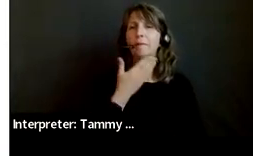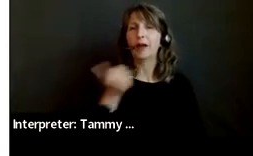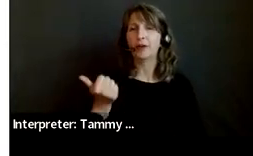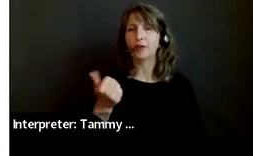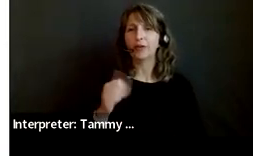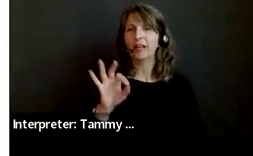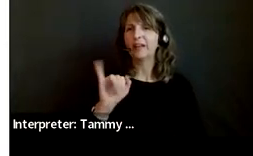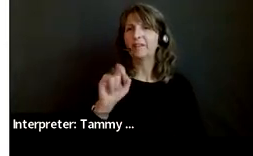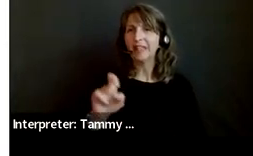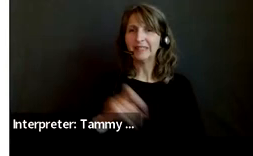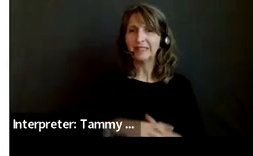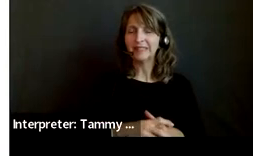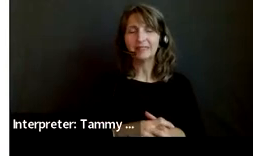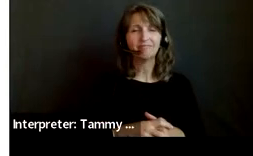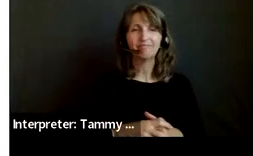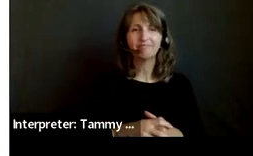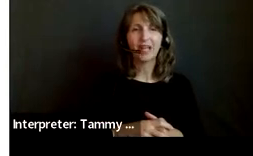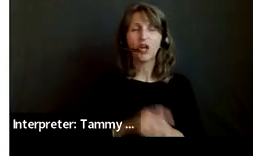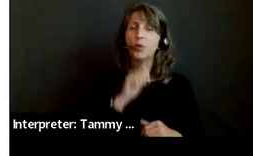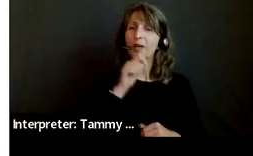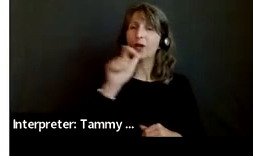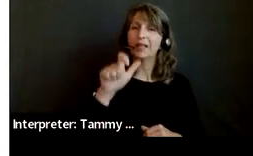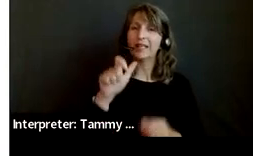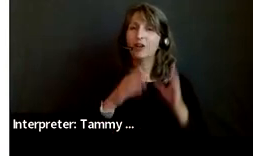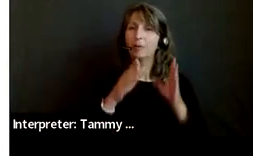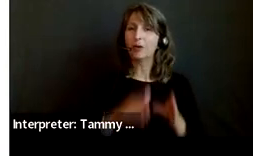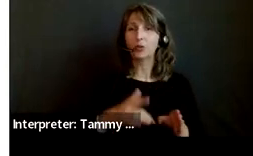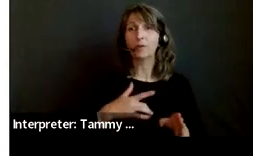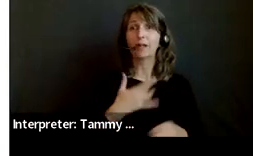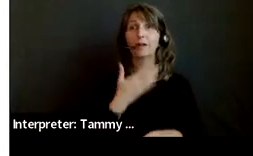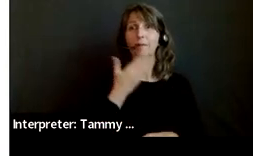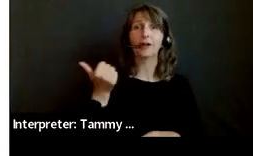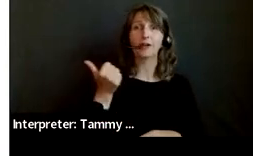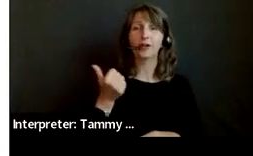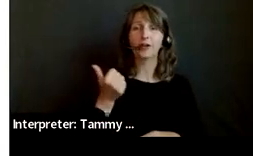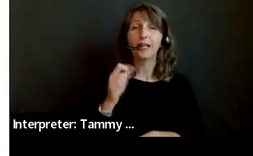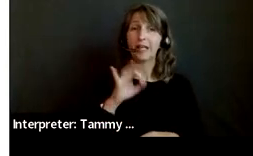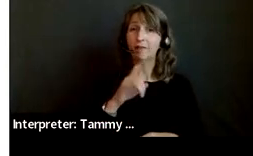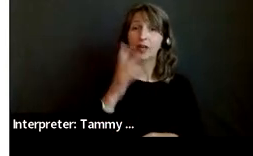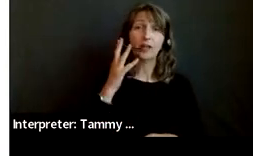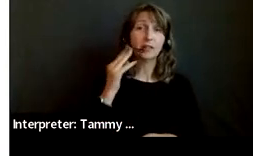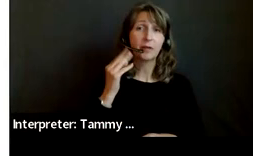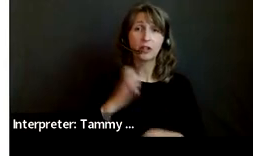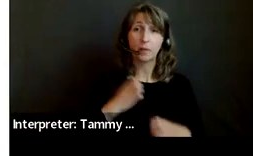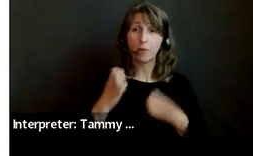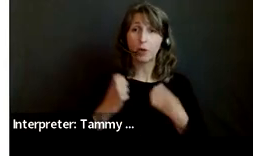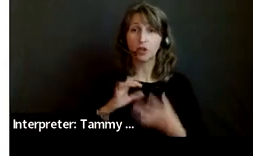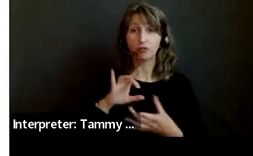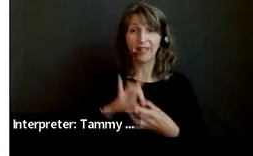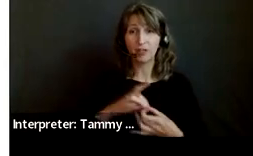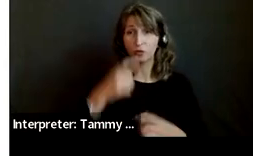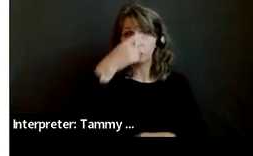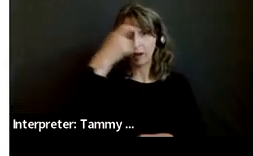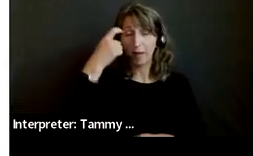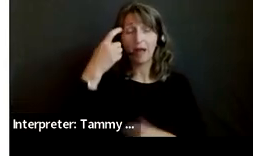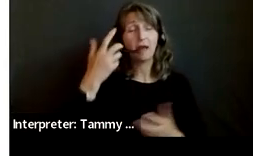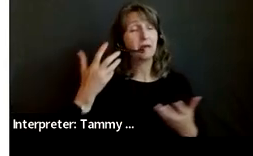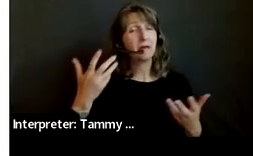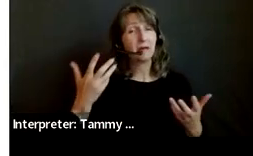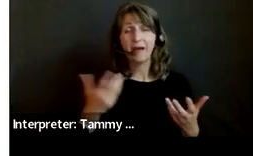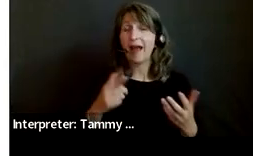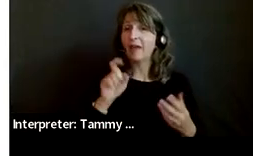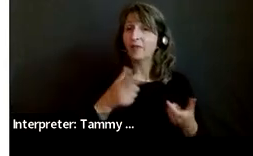We don't need someone to feel better right away when they are experiencing their emotions from trauma. You do not heal if you do not feel.